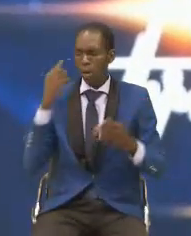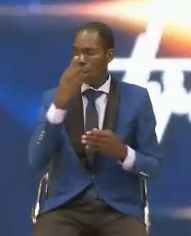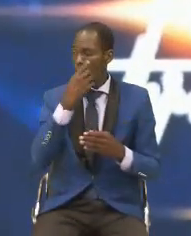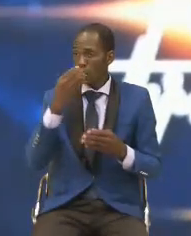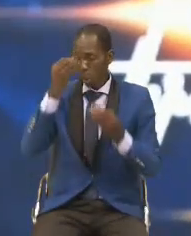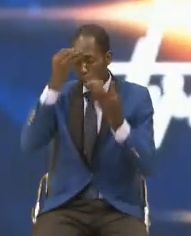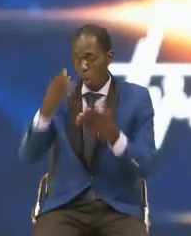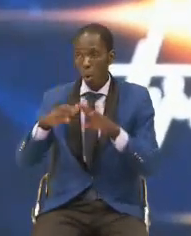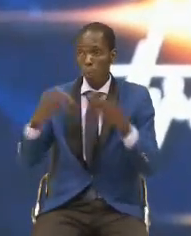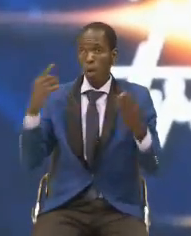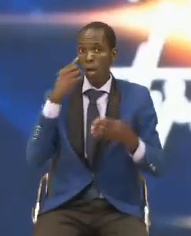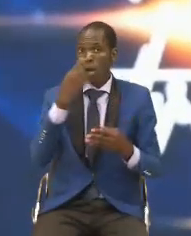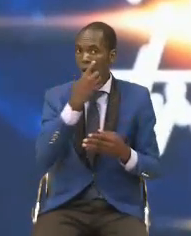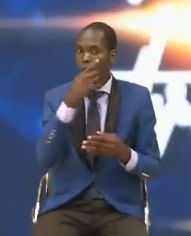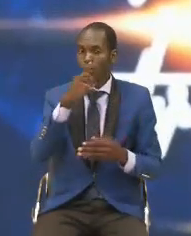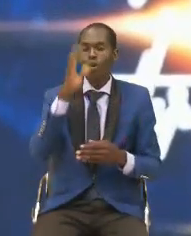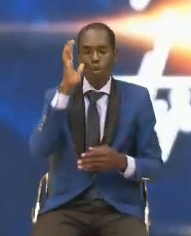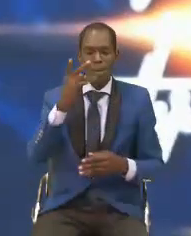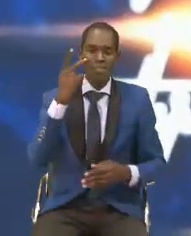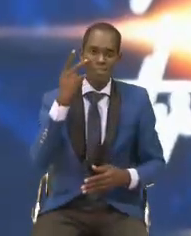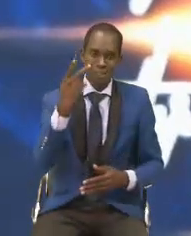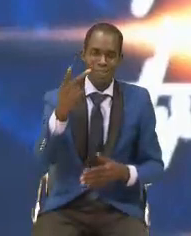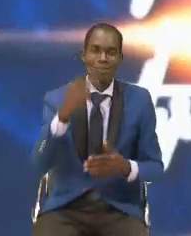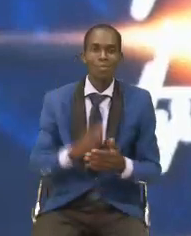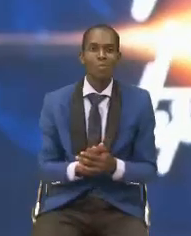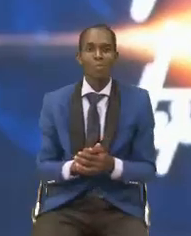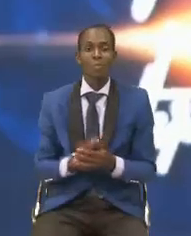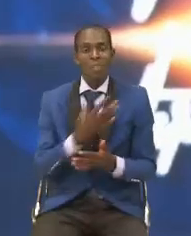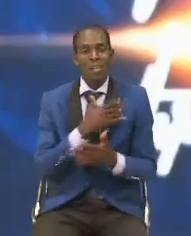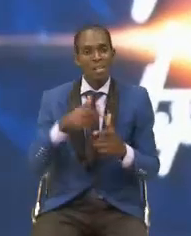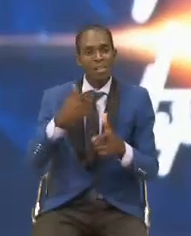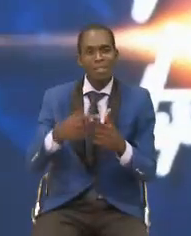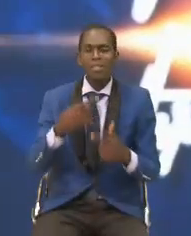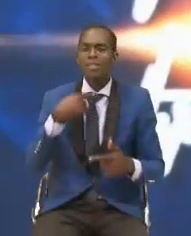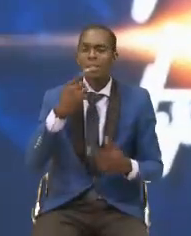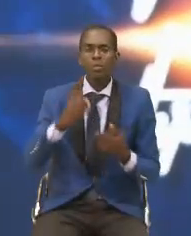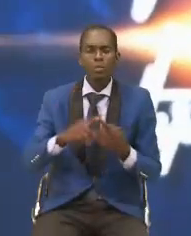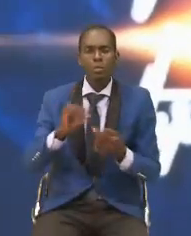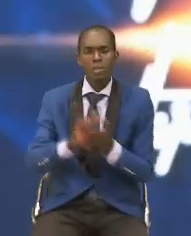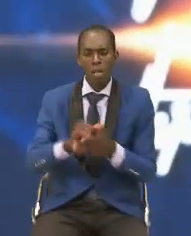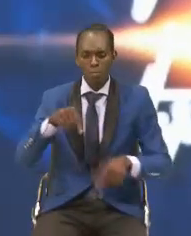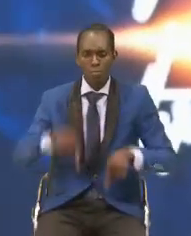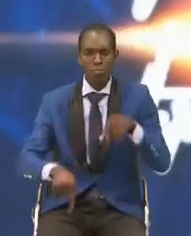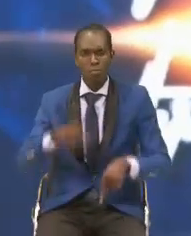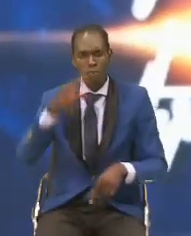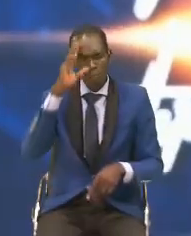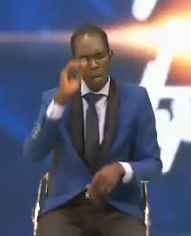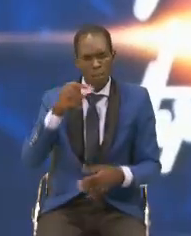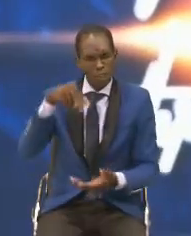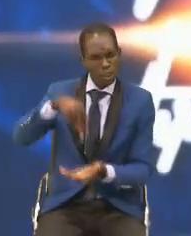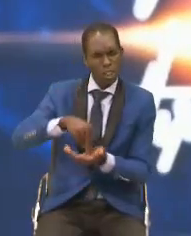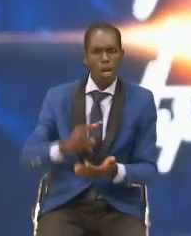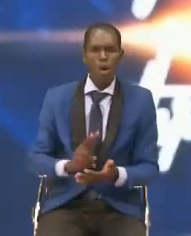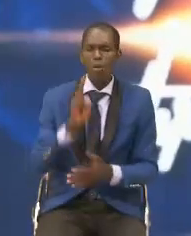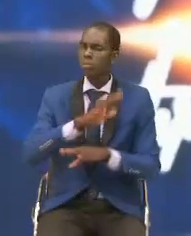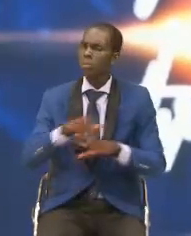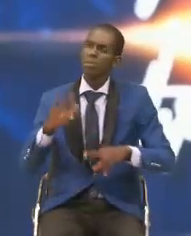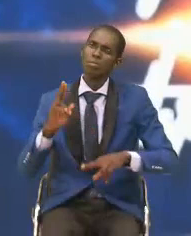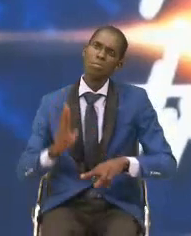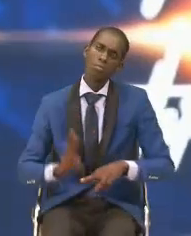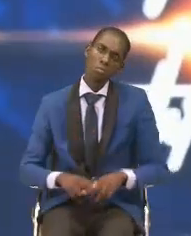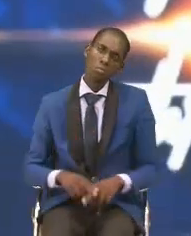it tells the blind open your eyes and you open the eyes you will see and then it says lay man